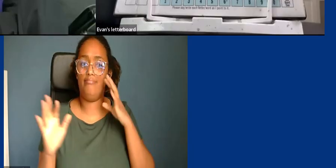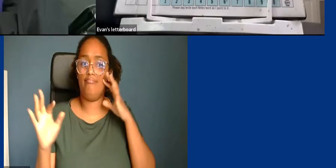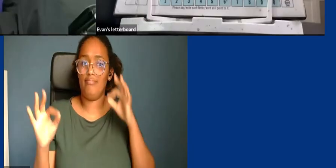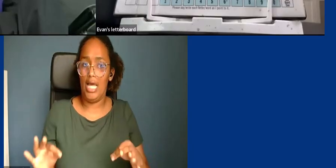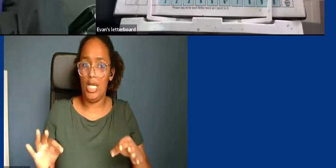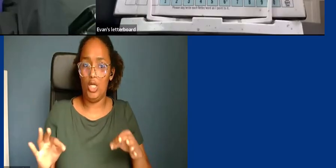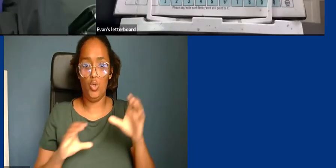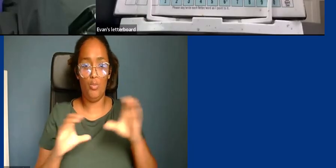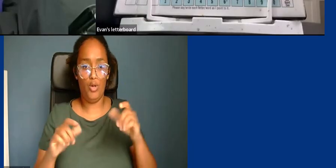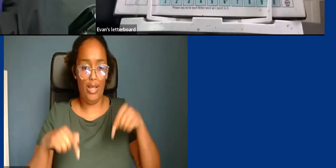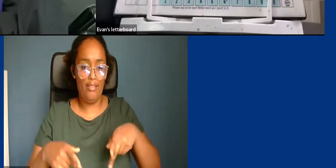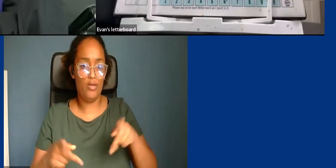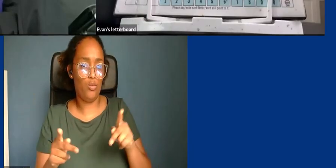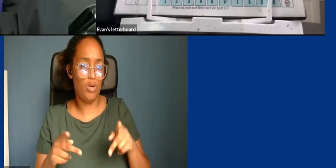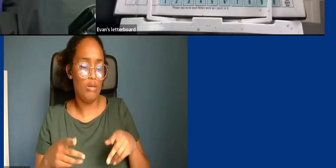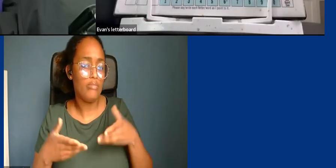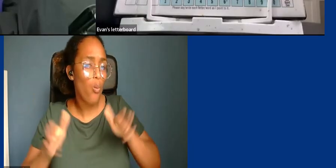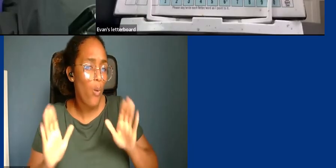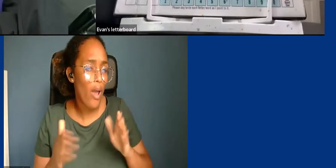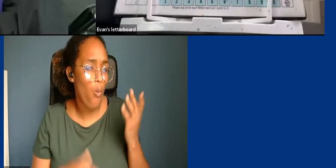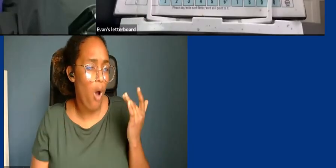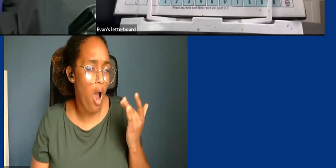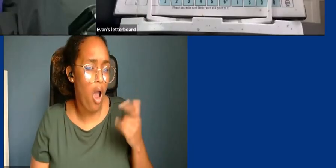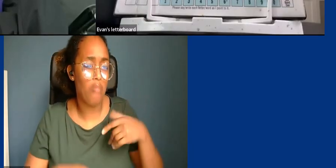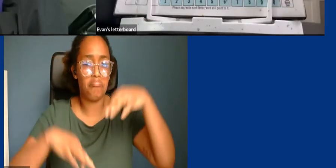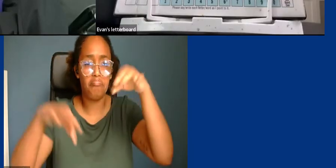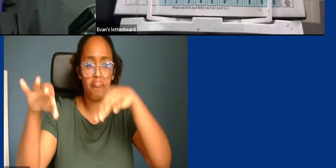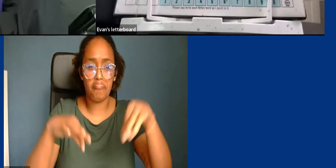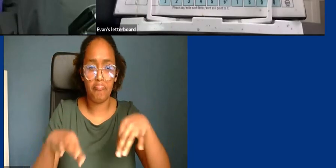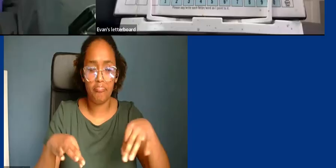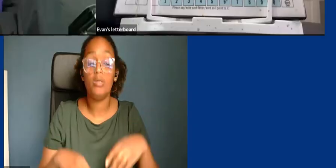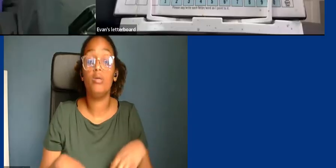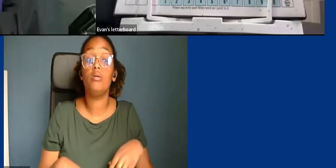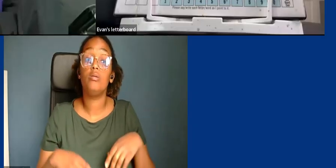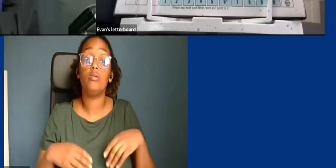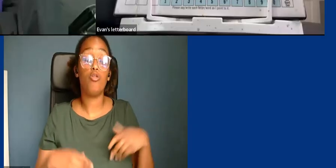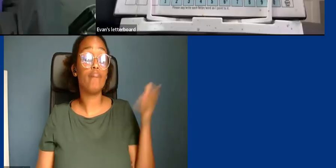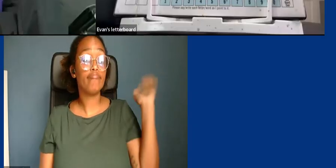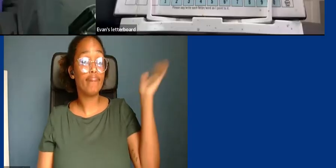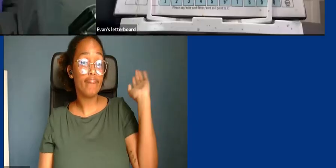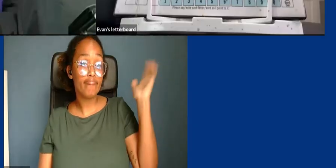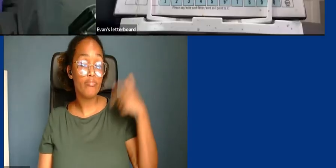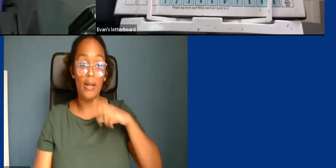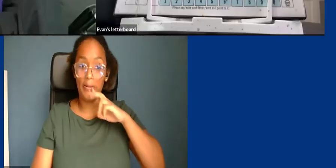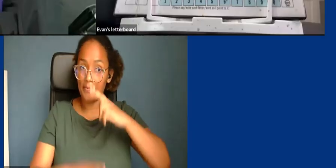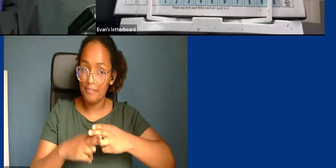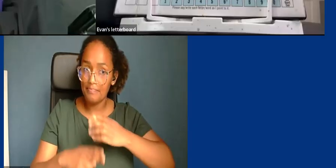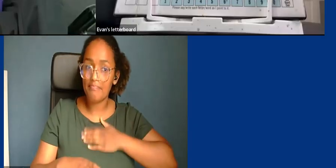In explaining how I communicate, I mentioned that my method of communication is